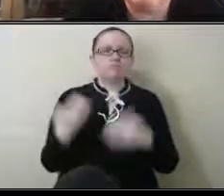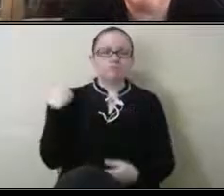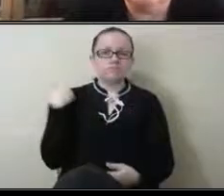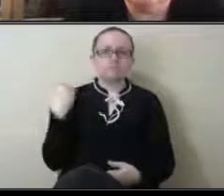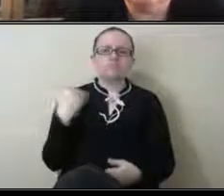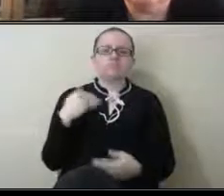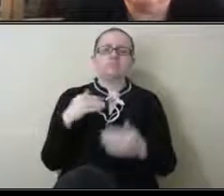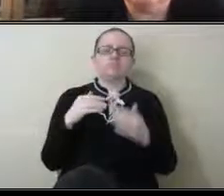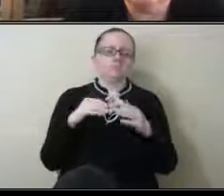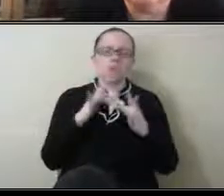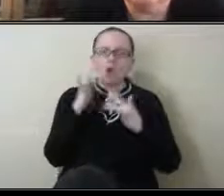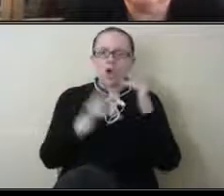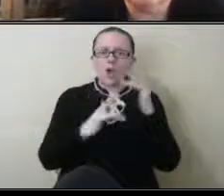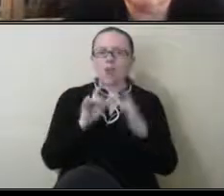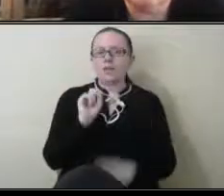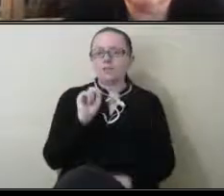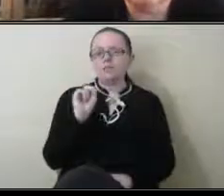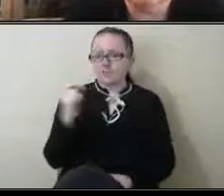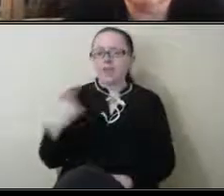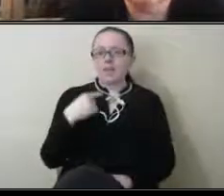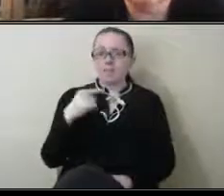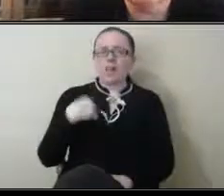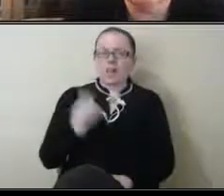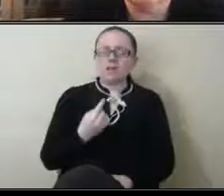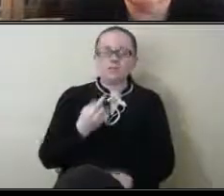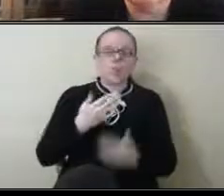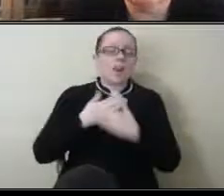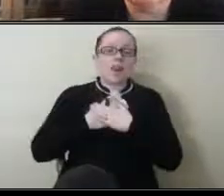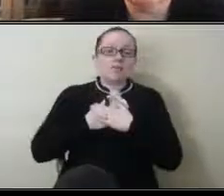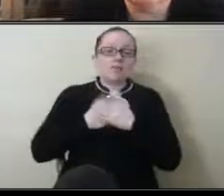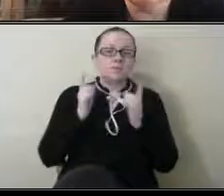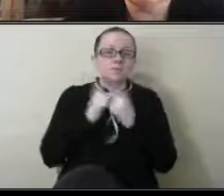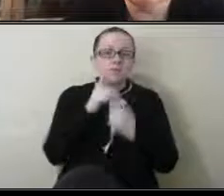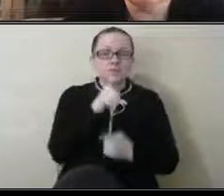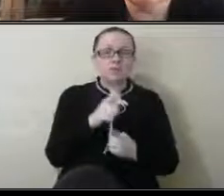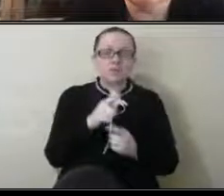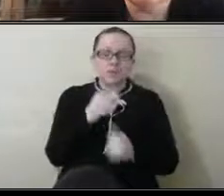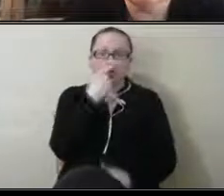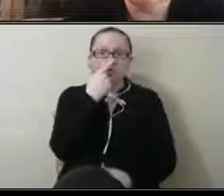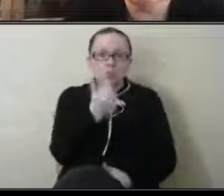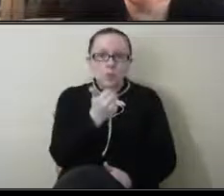an email tell us who you are we'd love to meet you and um best of luck with your applications